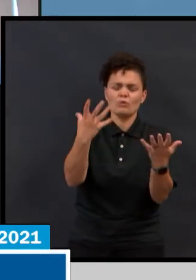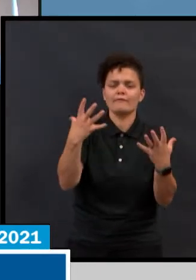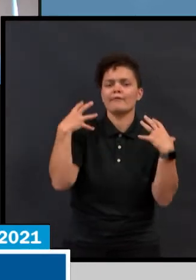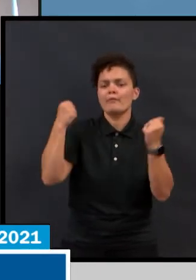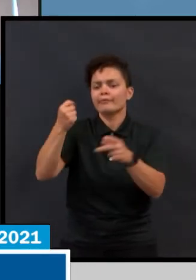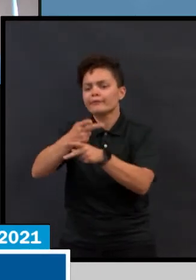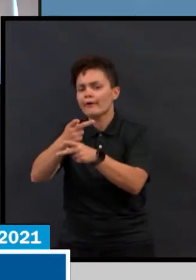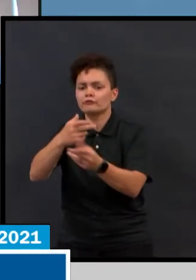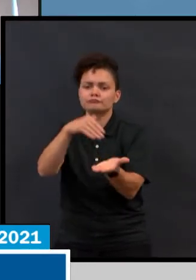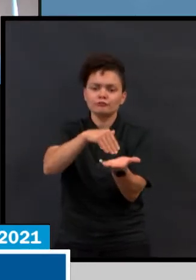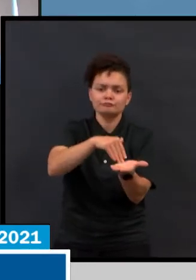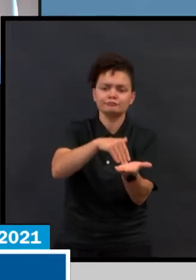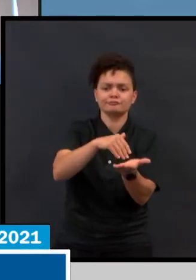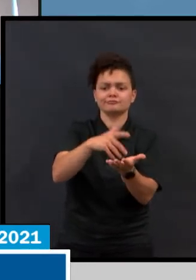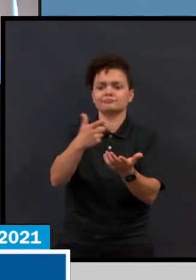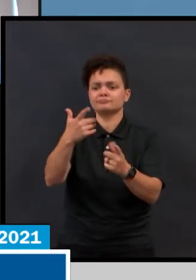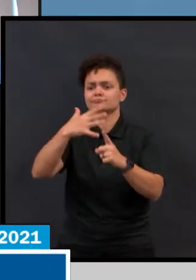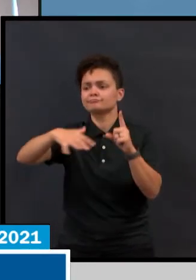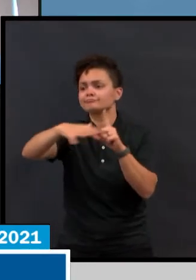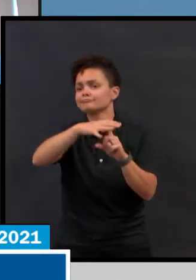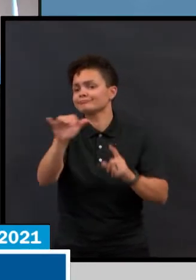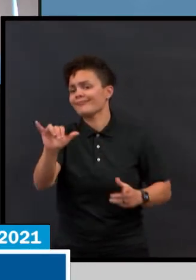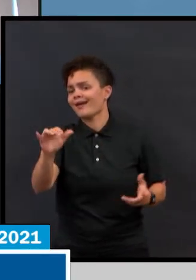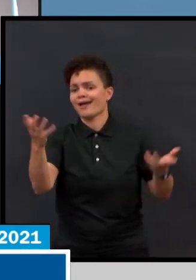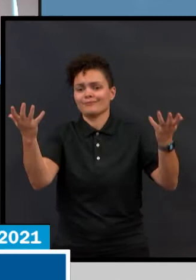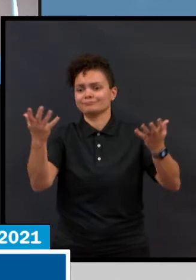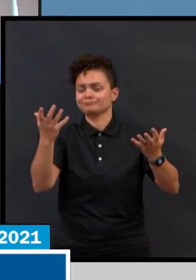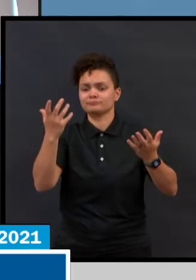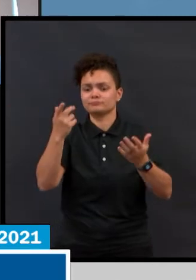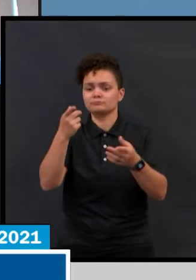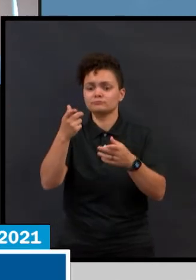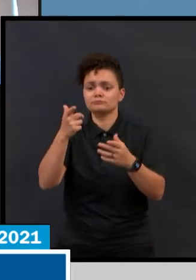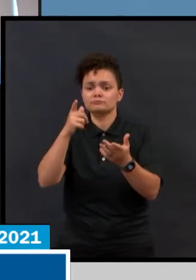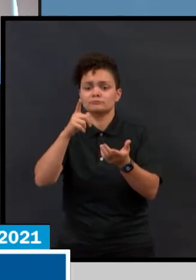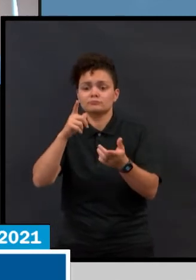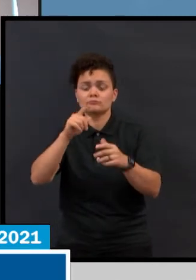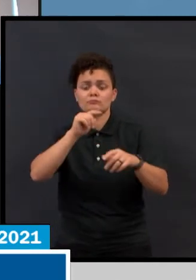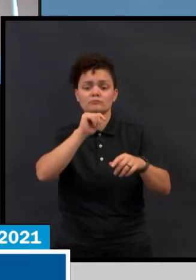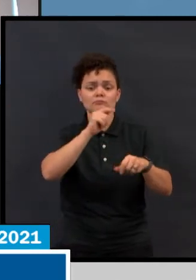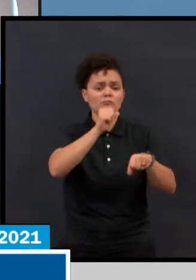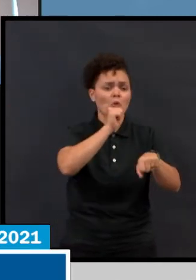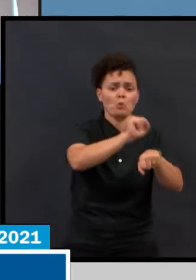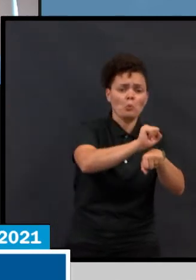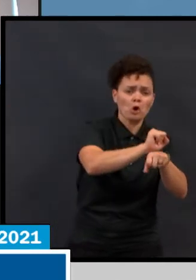include other people that are that are maybe not in high-risk occupations but um but they're